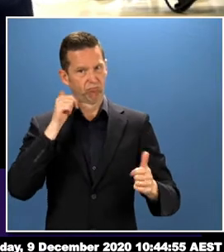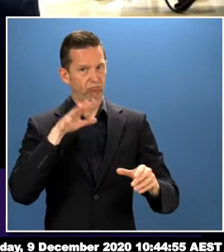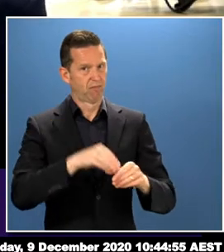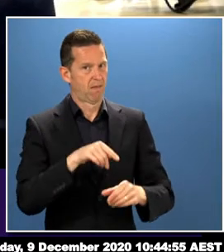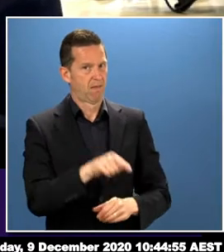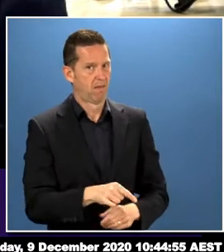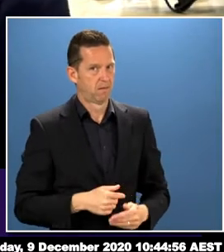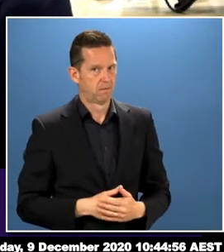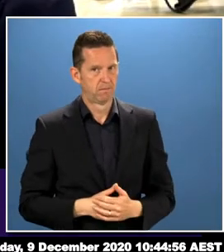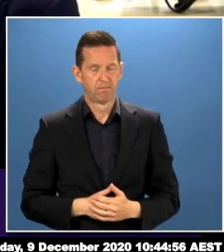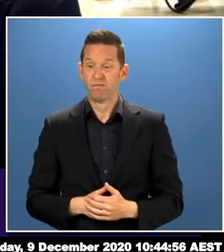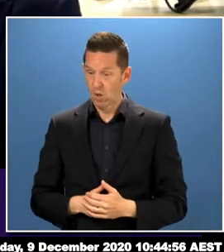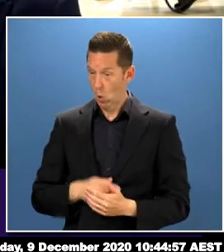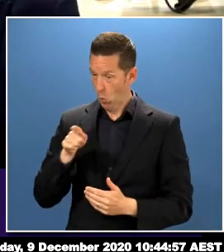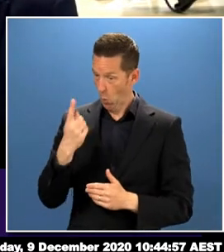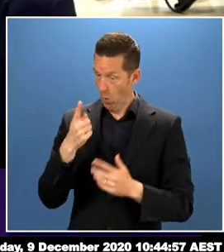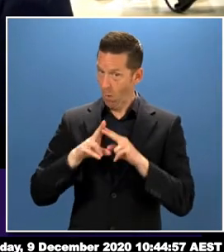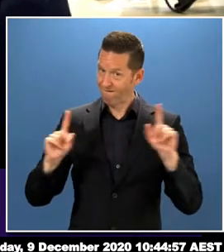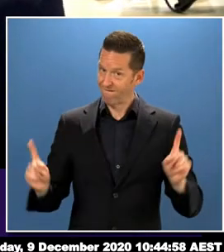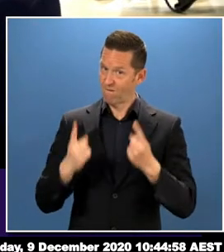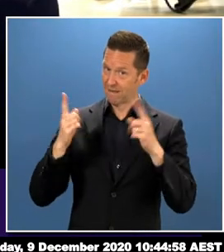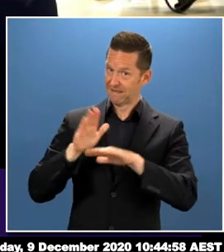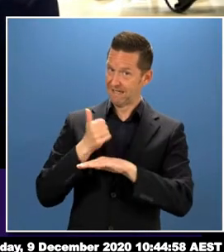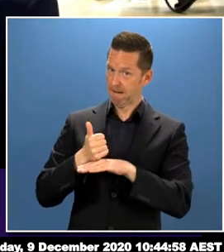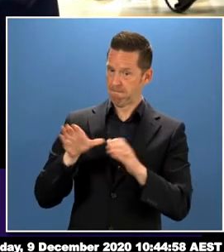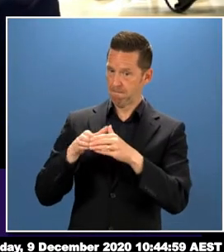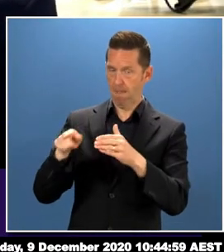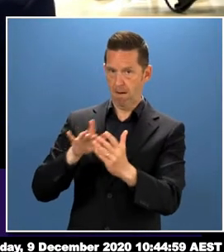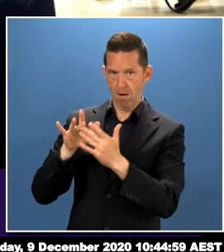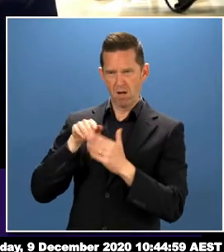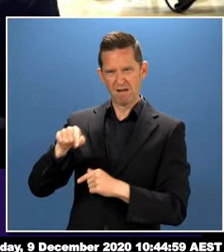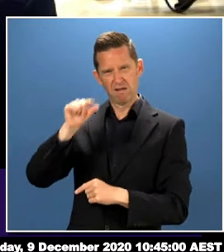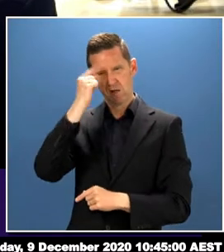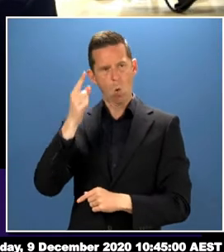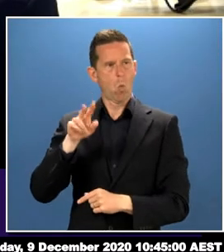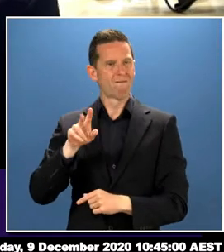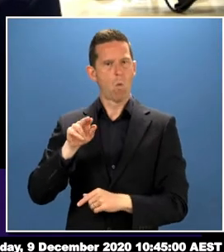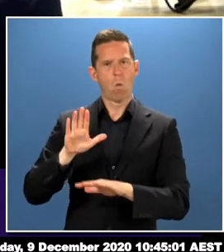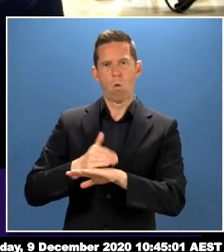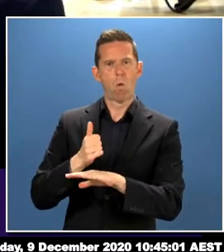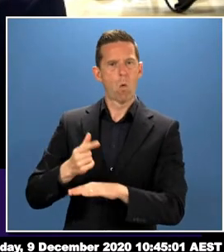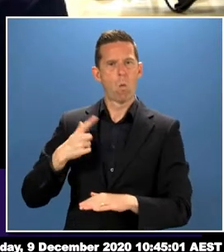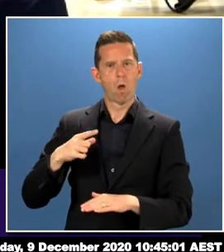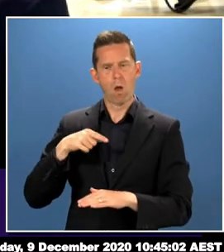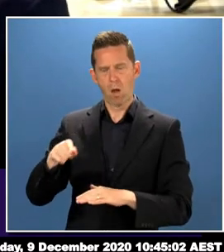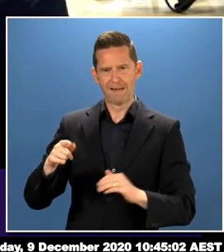So you are a founding member of the network. What's the aim of the network? What was it when you came together to decide what do we want to achieve